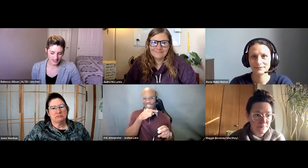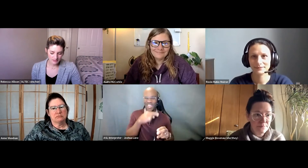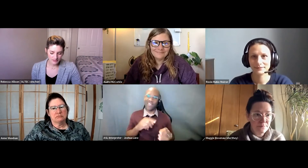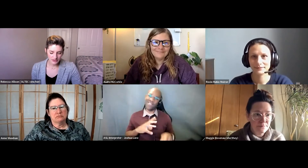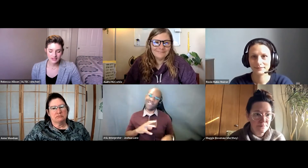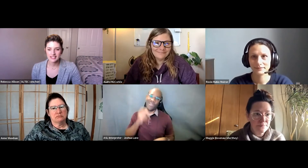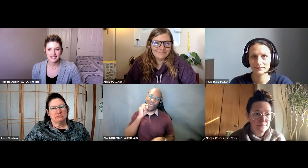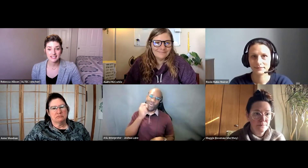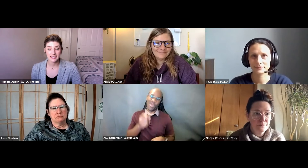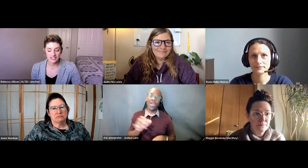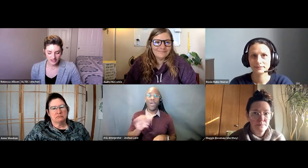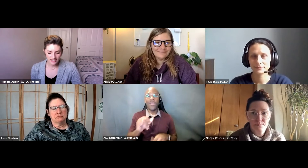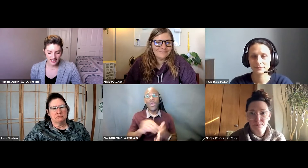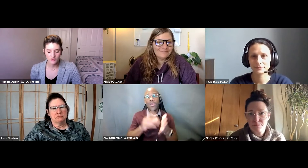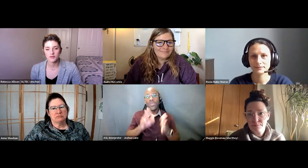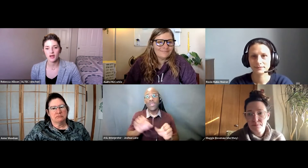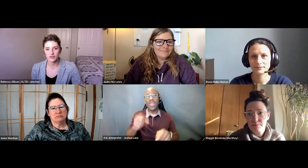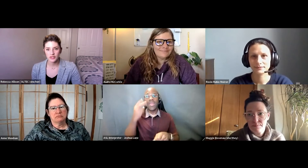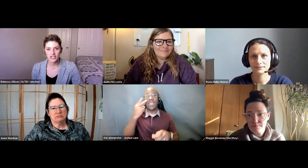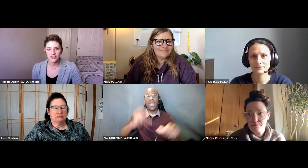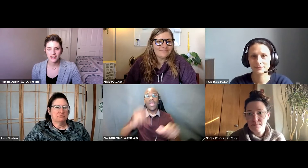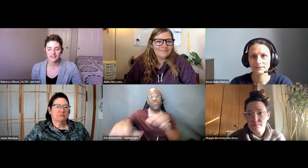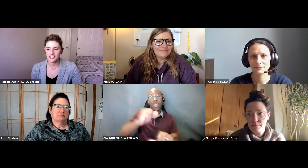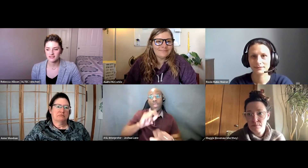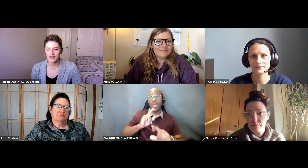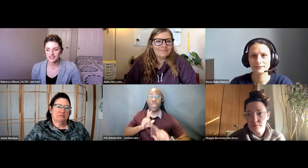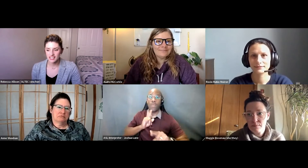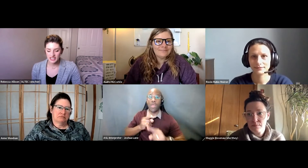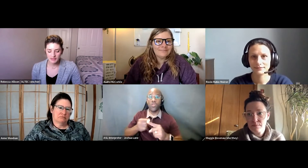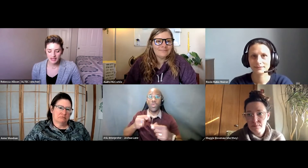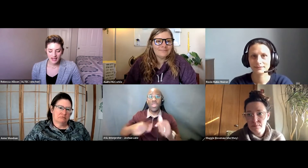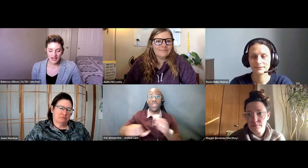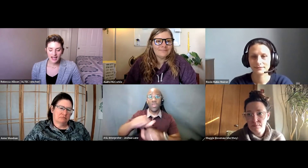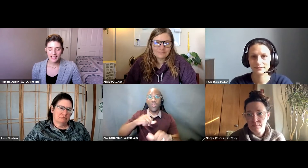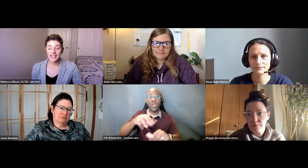that students can see each other and respond to each other outside of class time. I can't